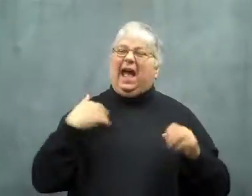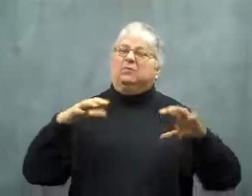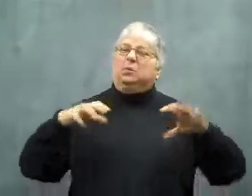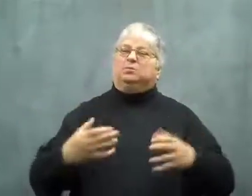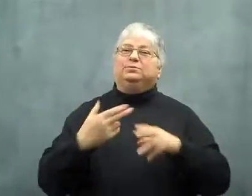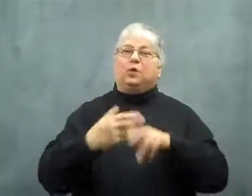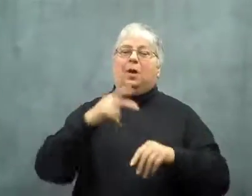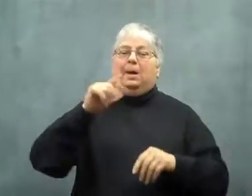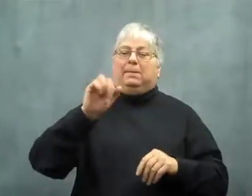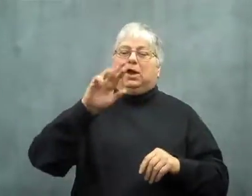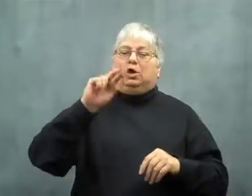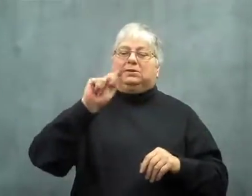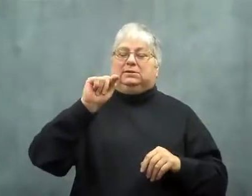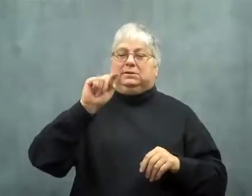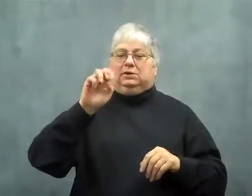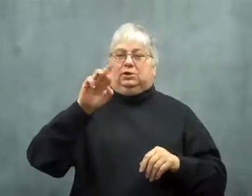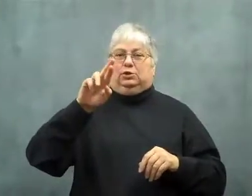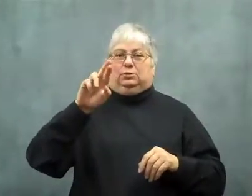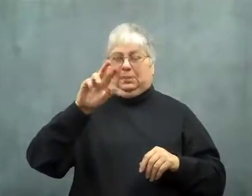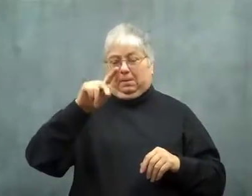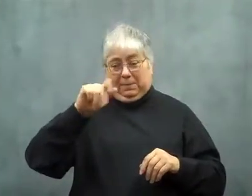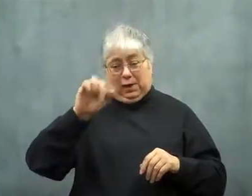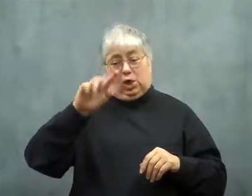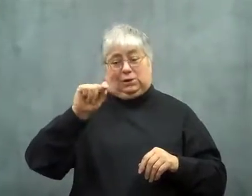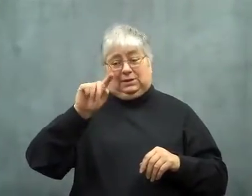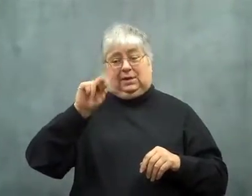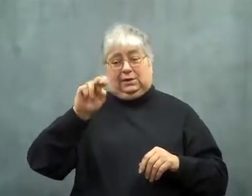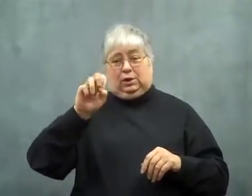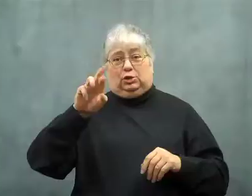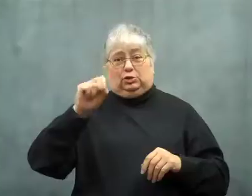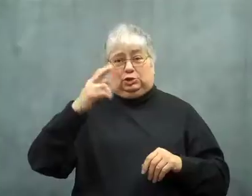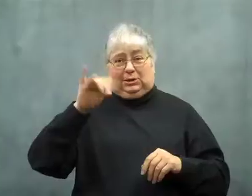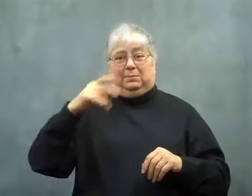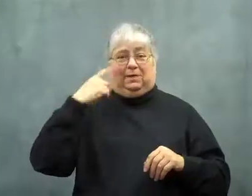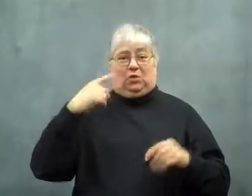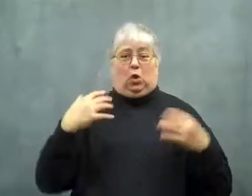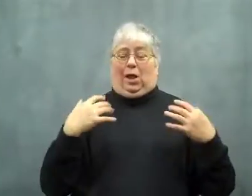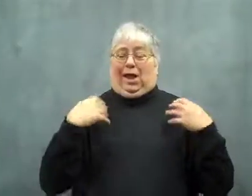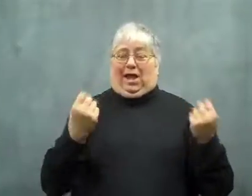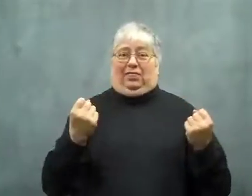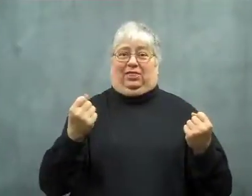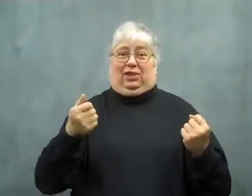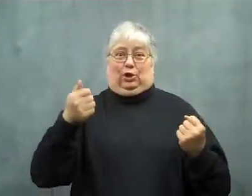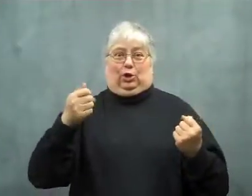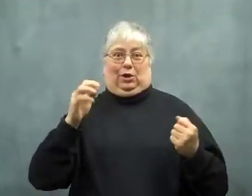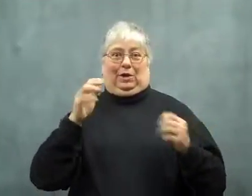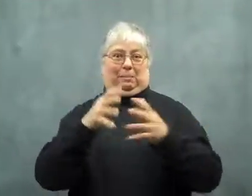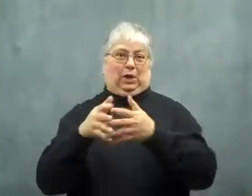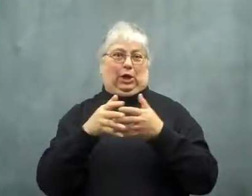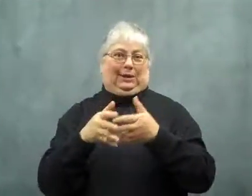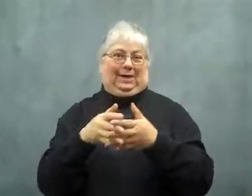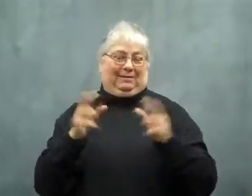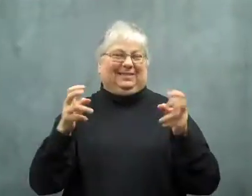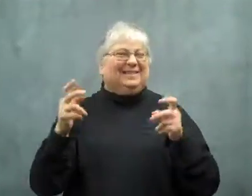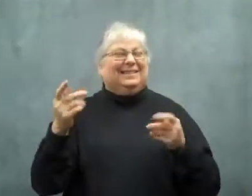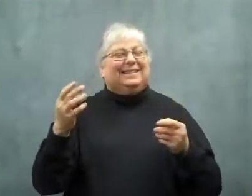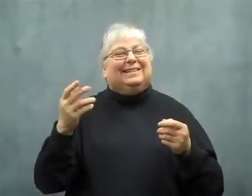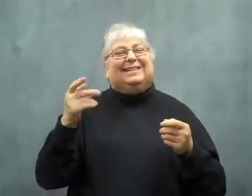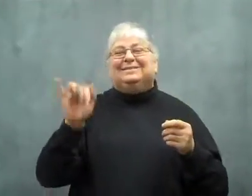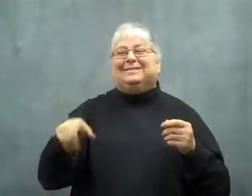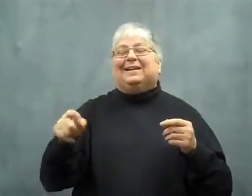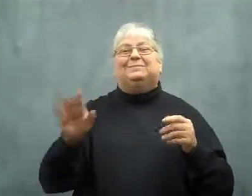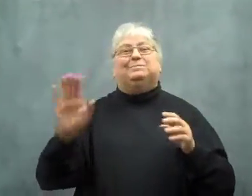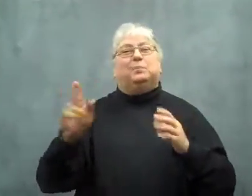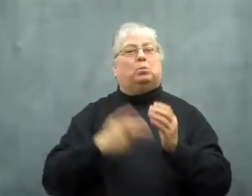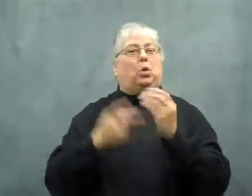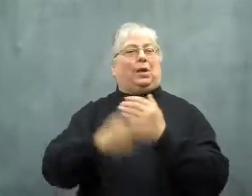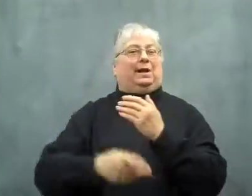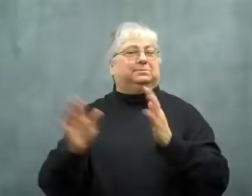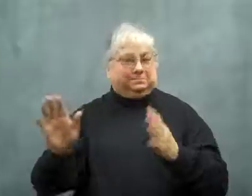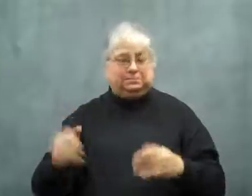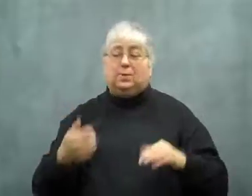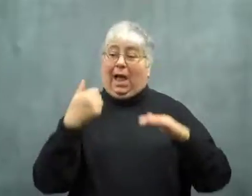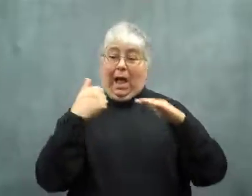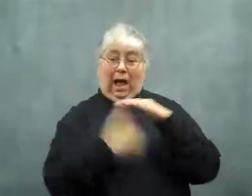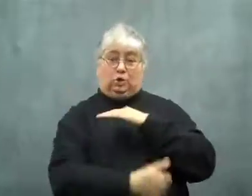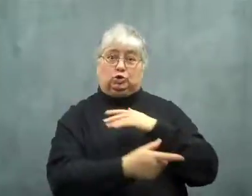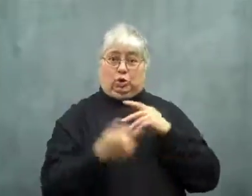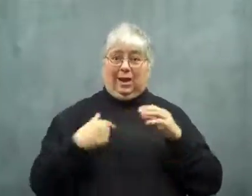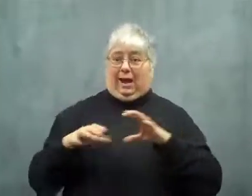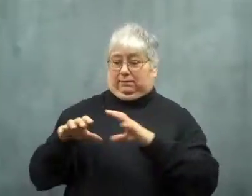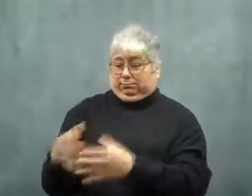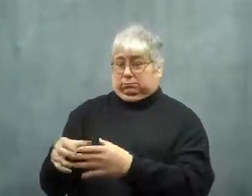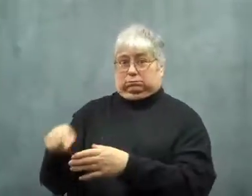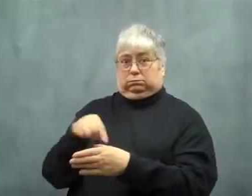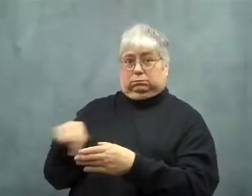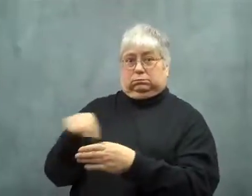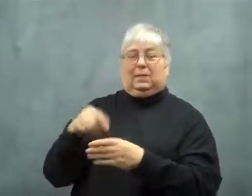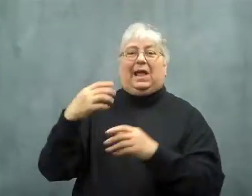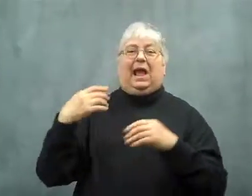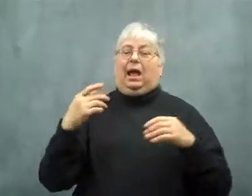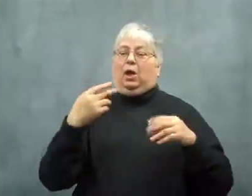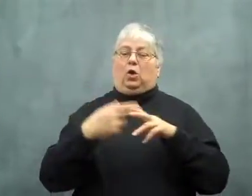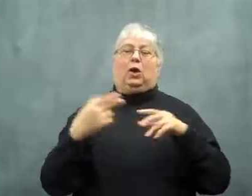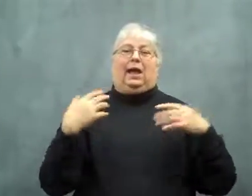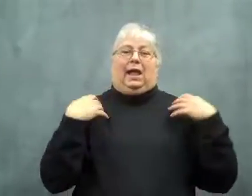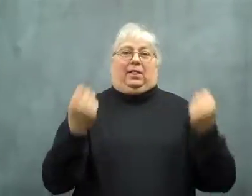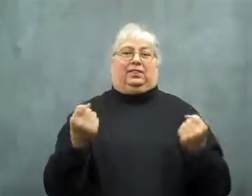She has a program called, "Partnership for a Healthier America."